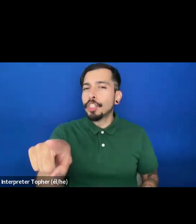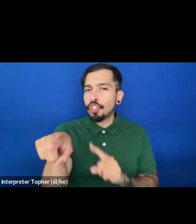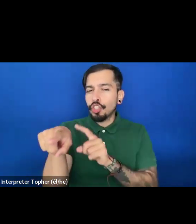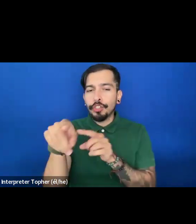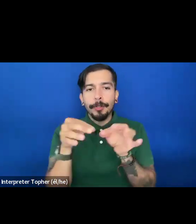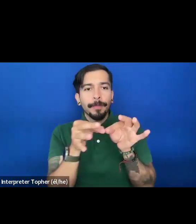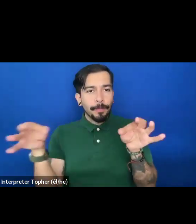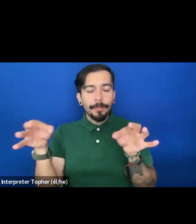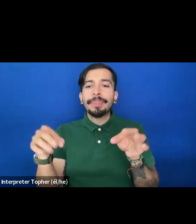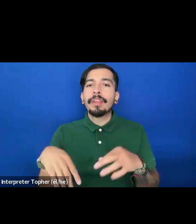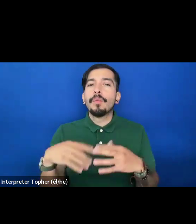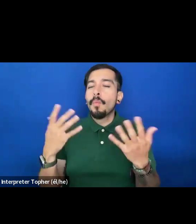And we'll start with, uh, Maria.